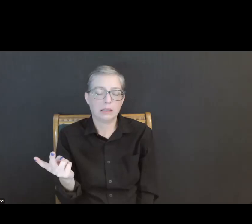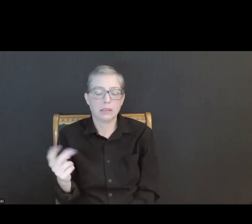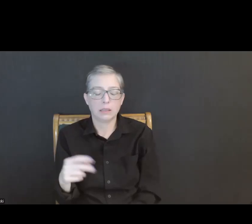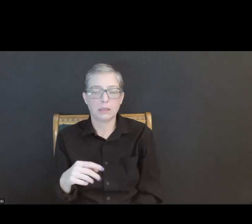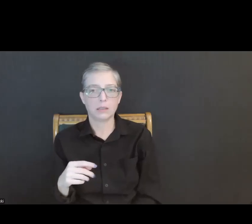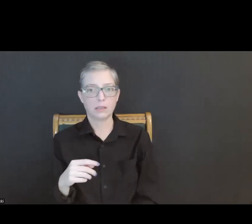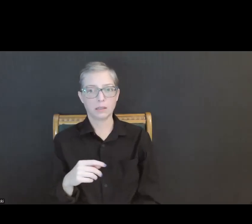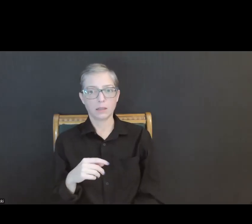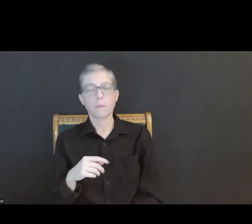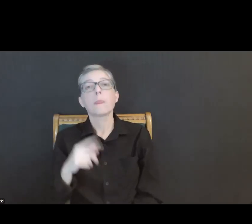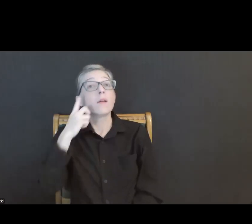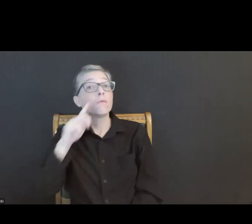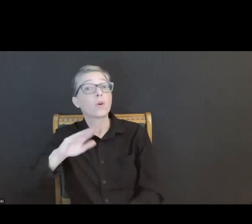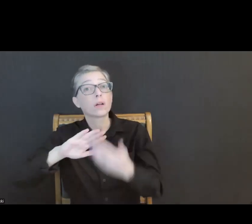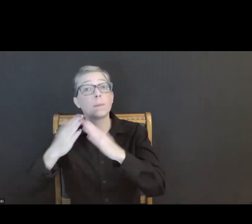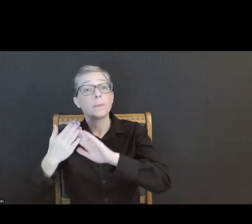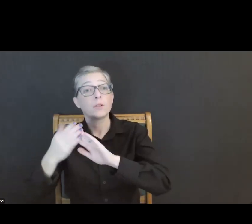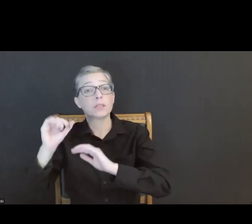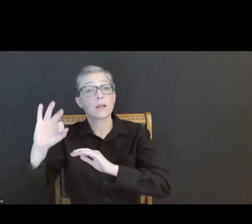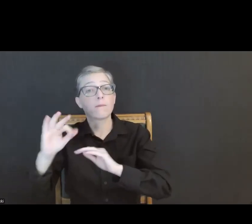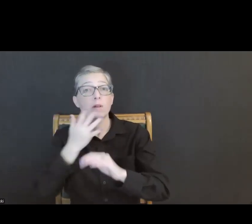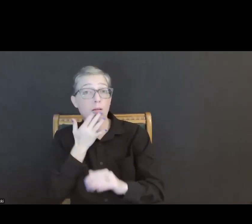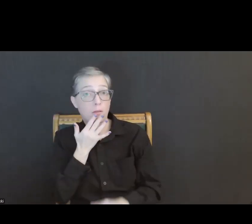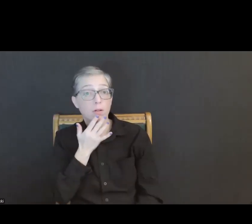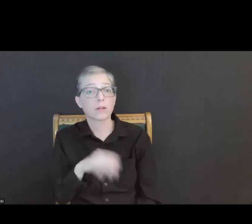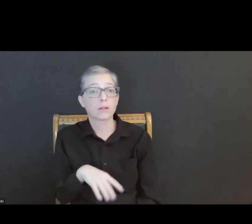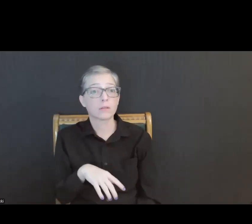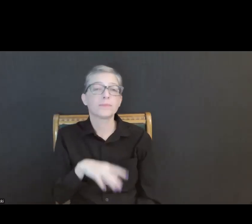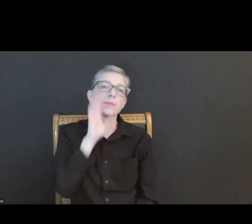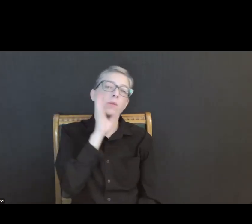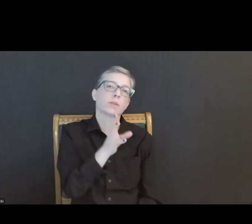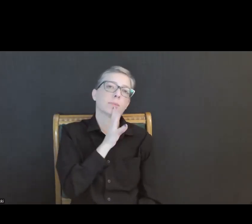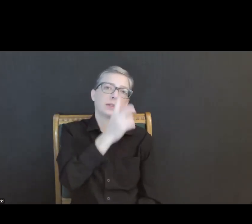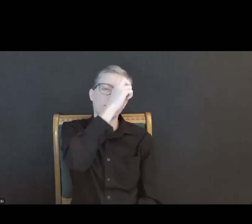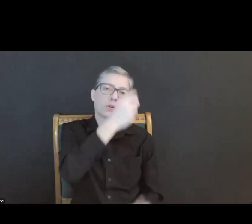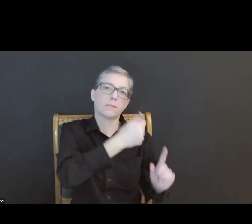communities of color we have or at least I'm going to speak for myself condition like what you see on